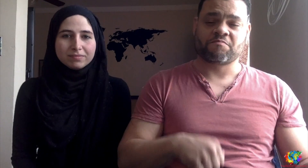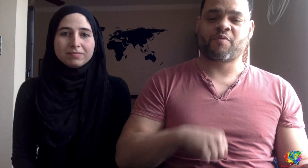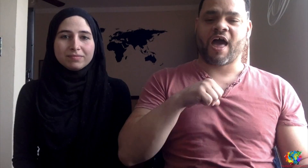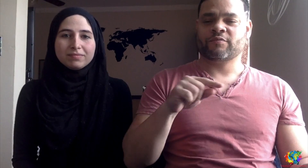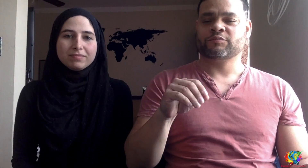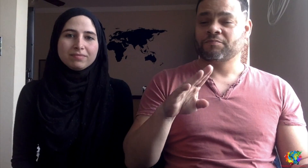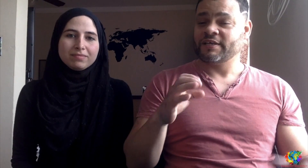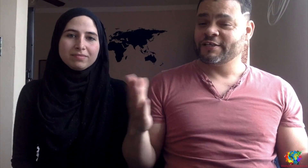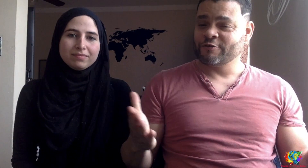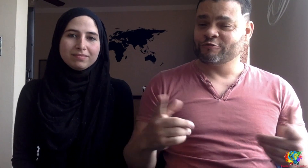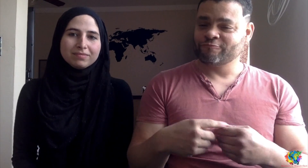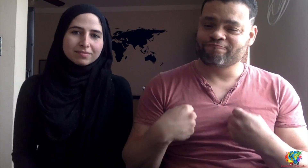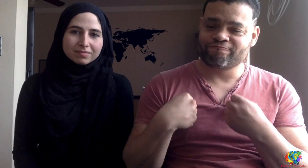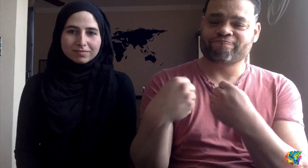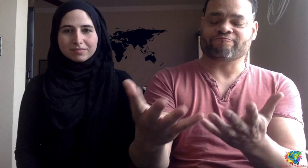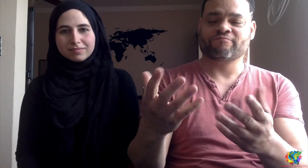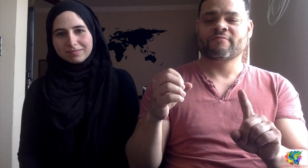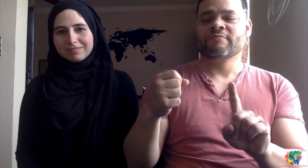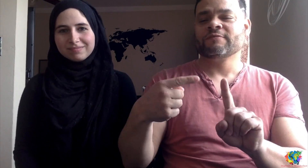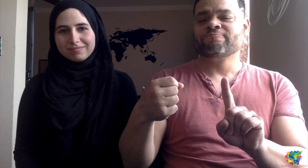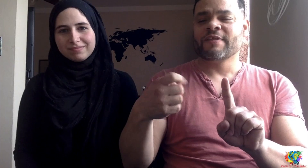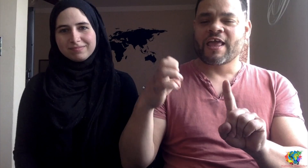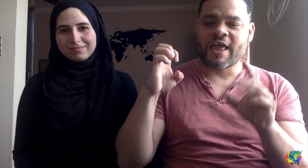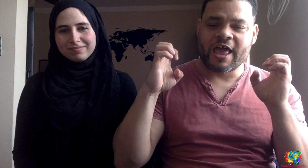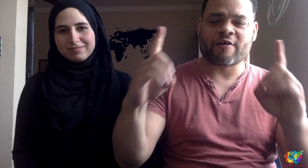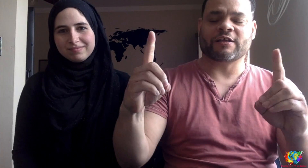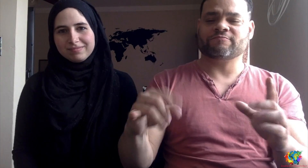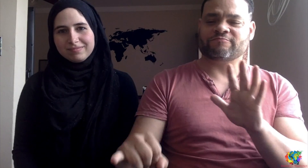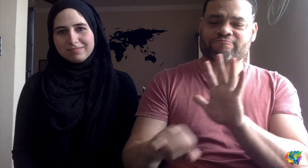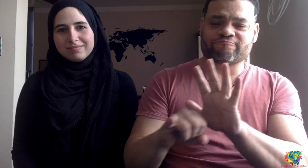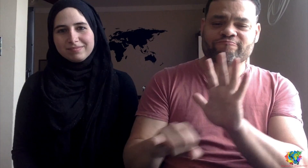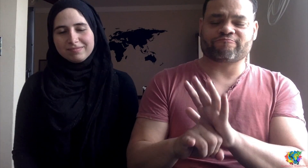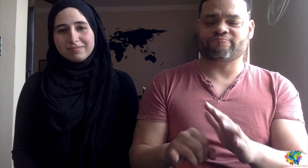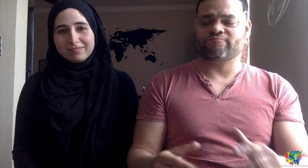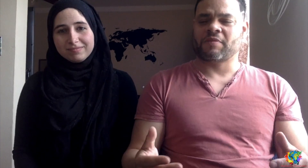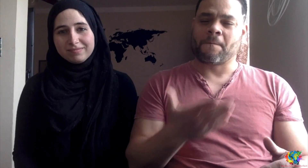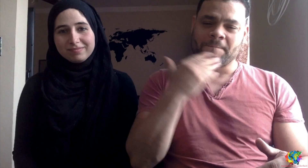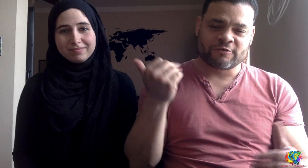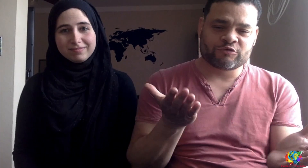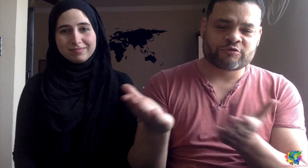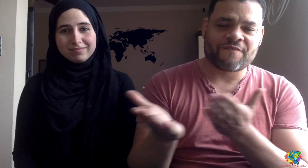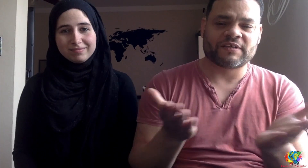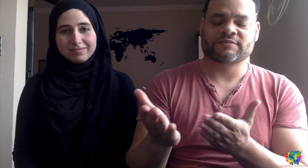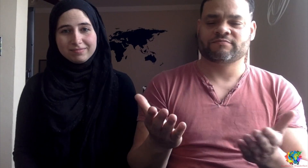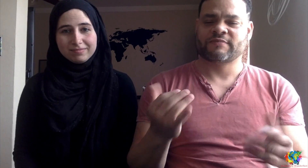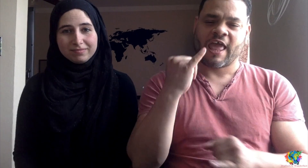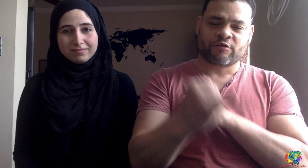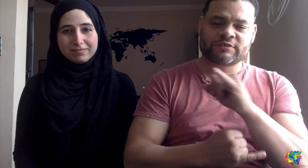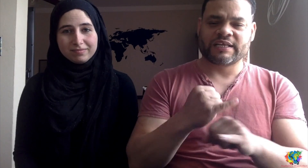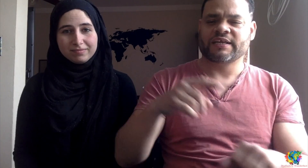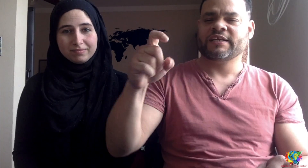Gregory: I am so proud to be here and provide help, education, Deaf identity, etc.